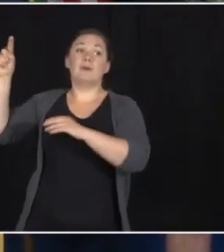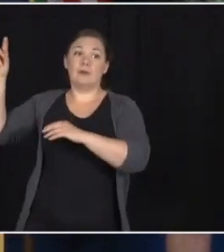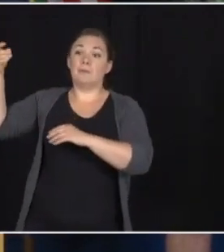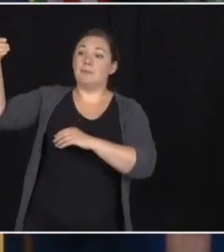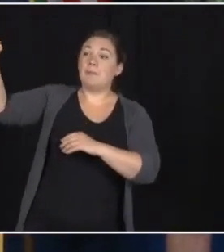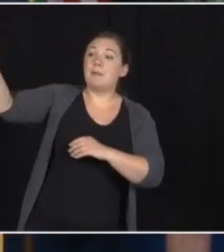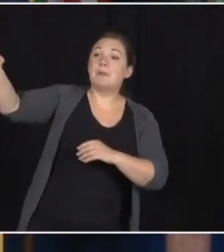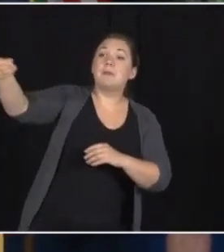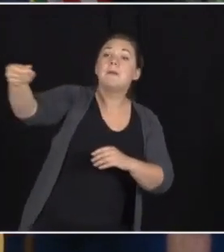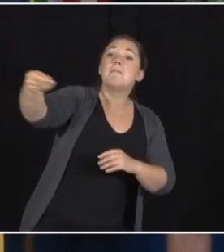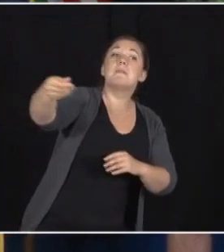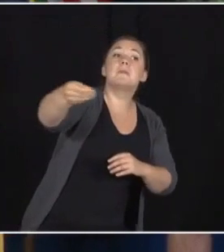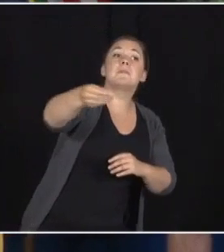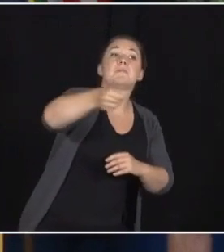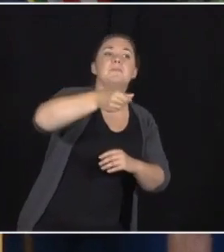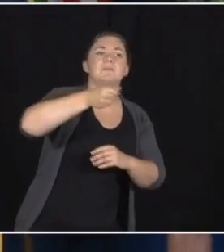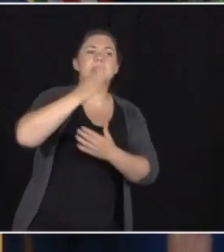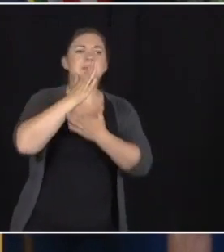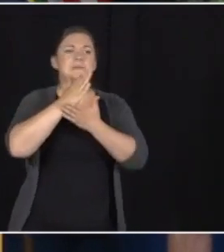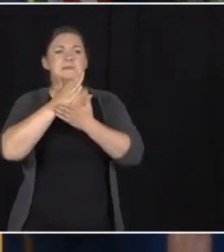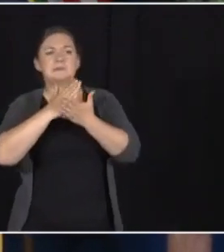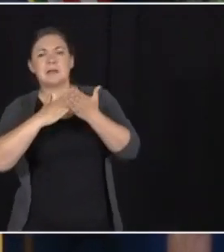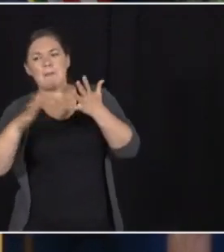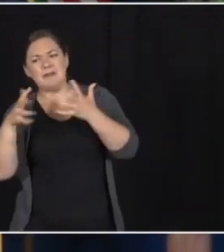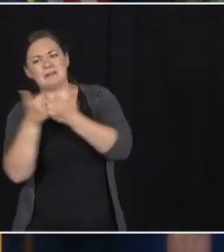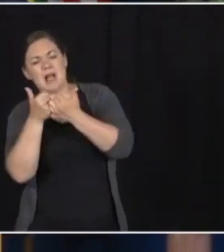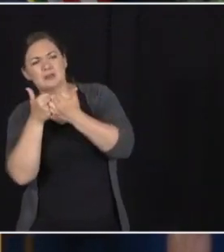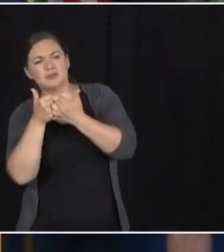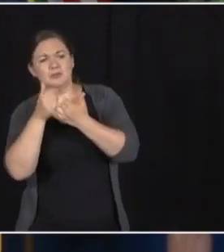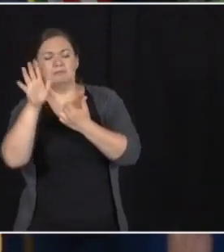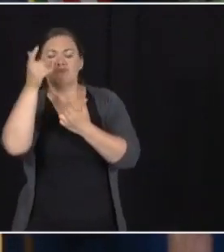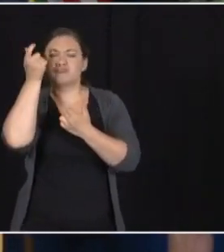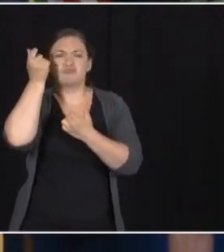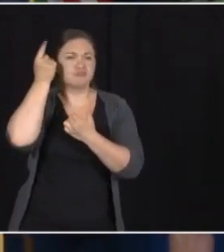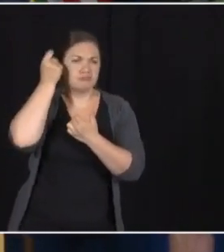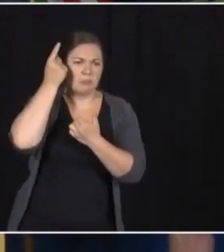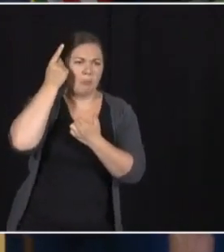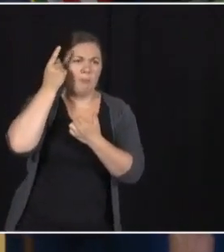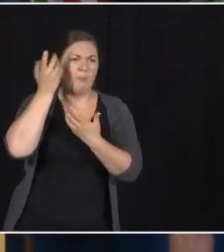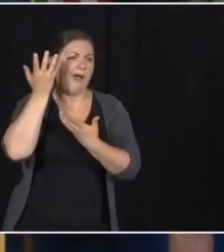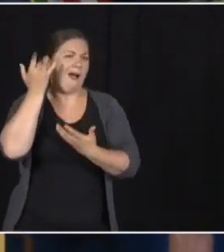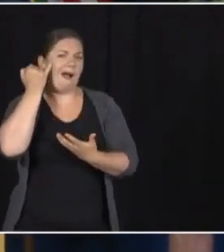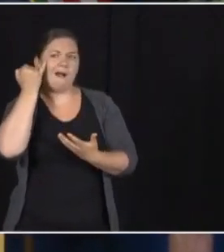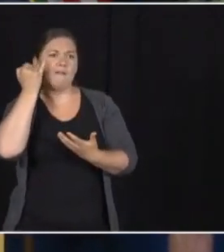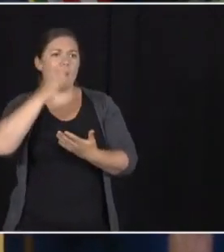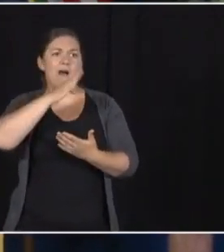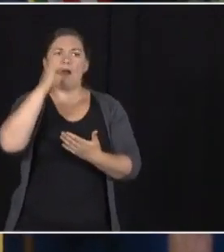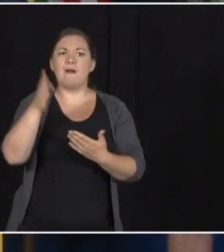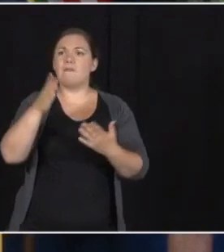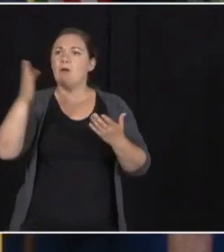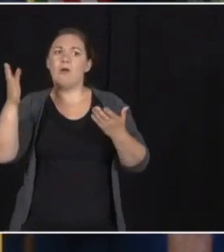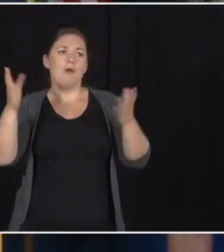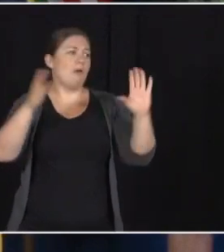who say they have still not received pandemic pay. I understand the process and if the providing funding to the employers and they minister that